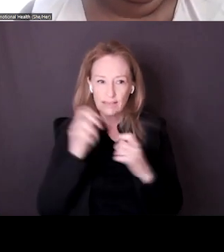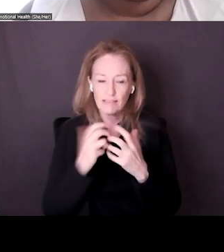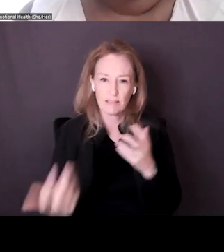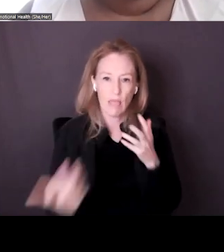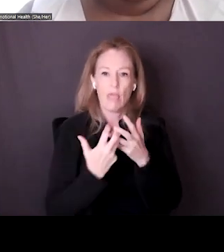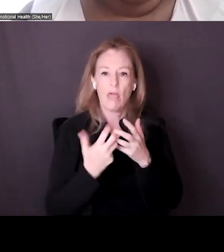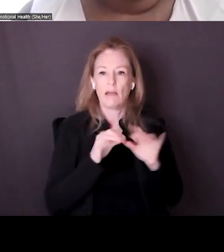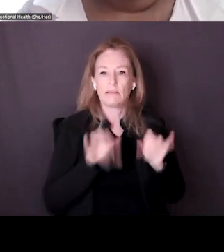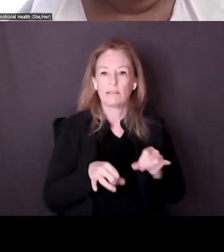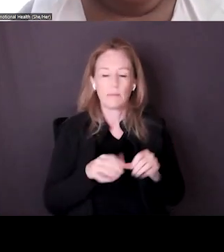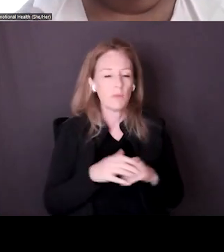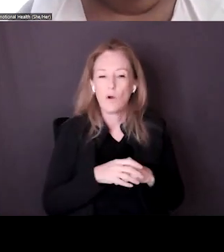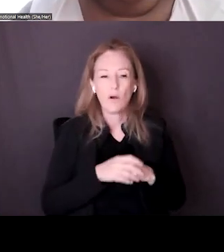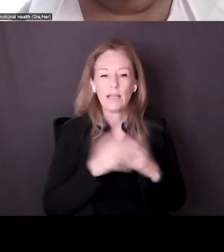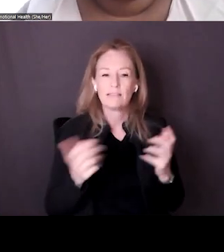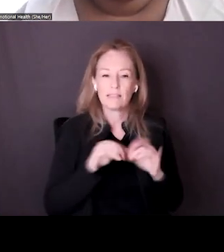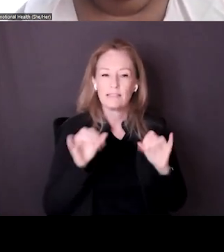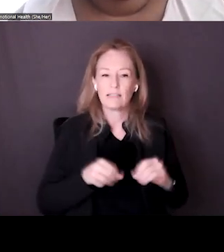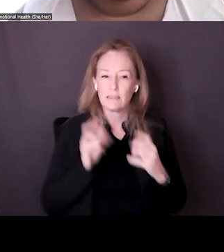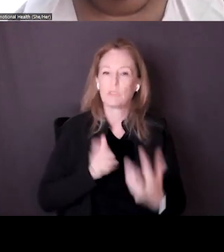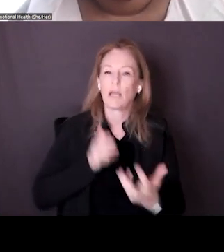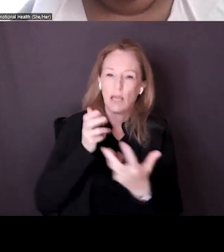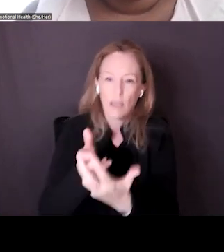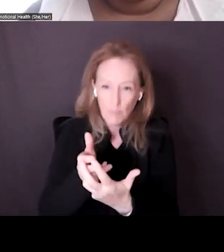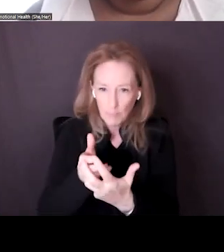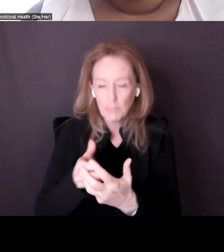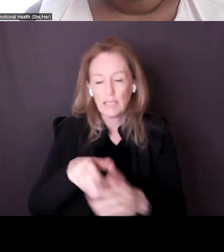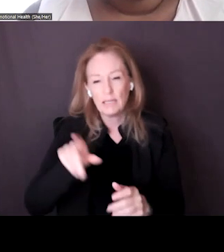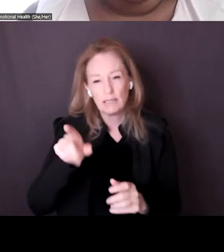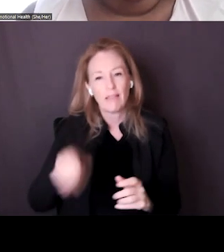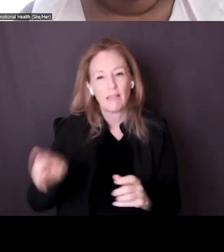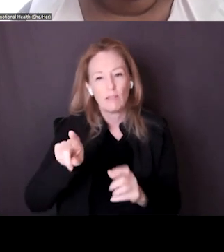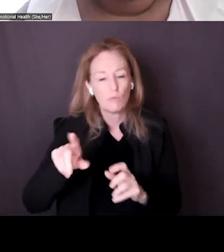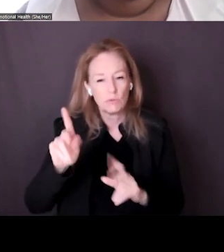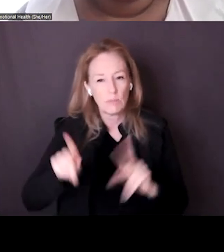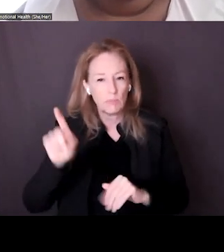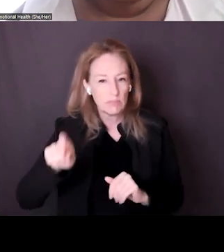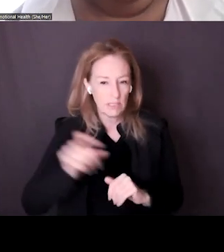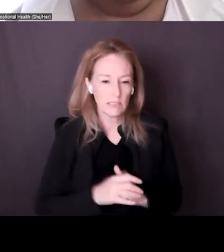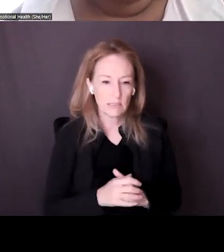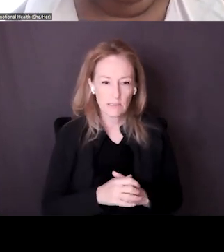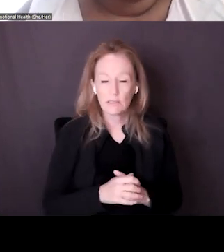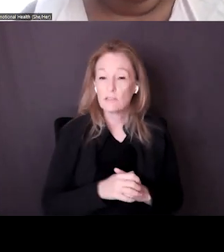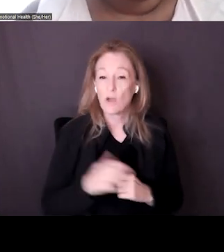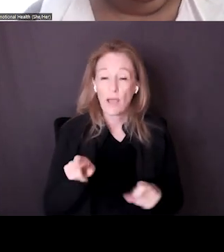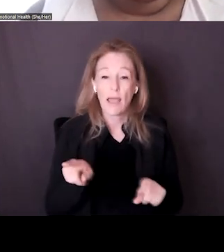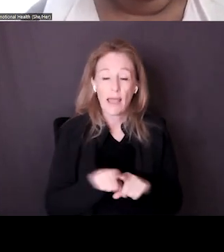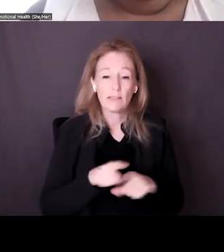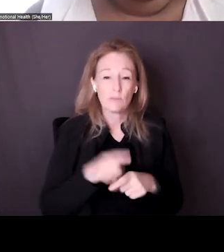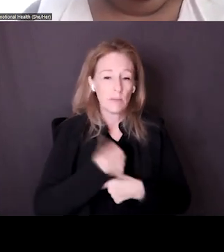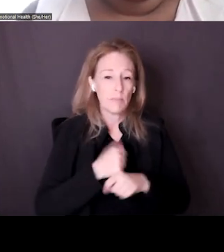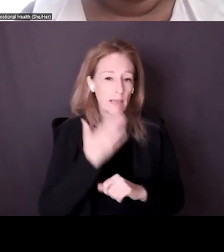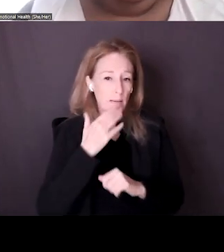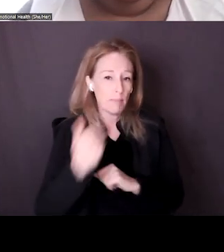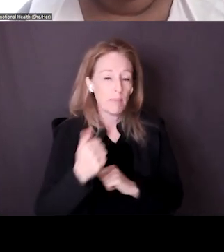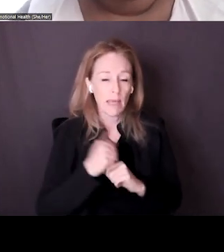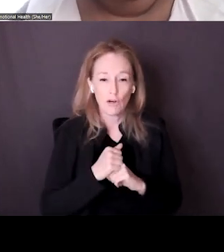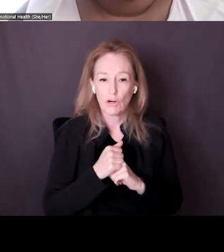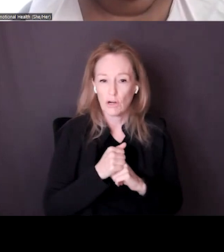INDIVIDUALS THEY ARE SERVING IN THE CRISIS. CRISIS DO NOT OCCUR